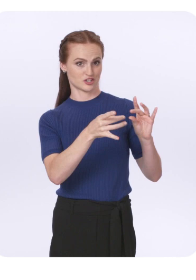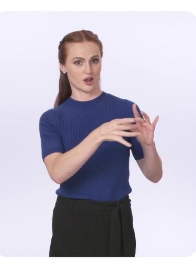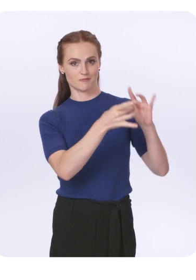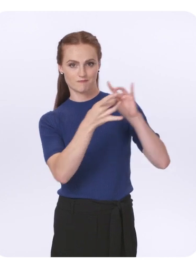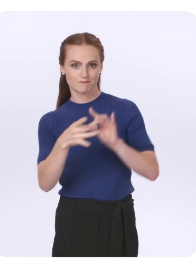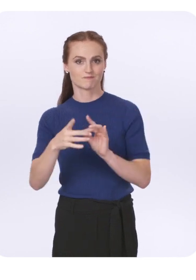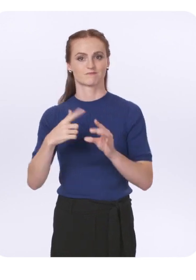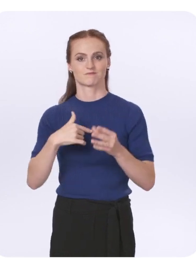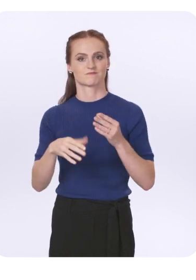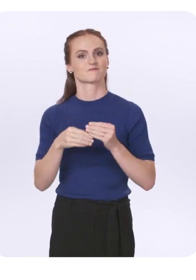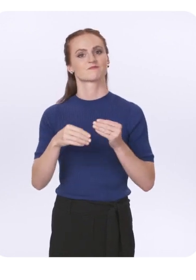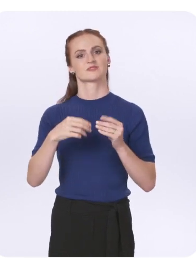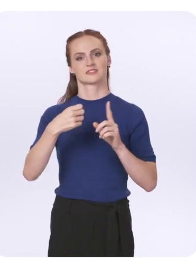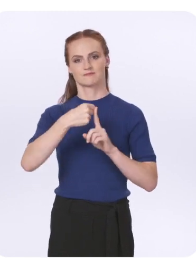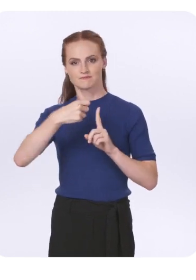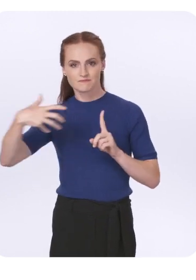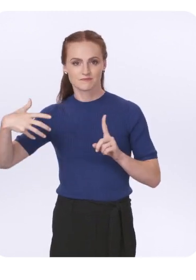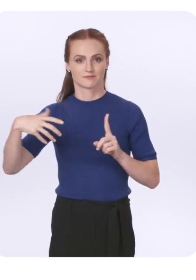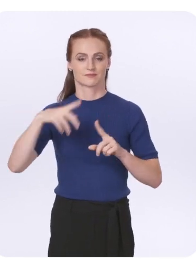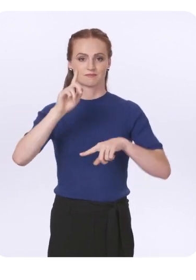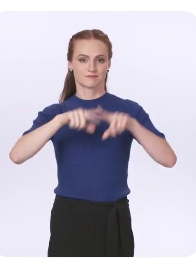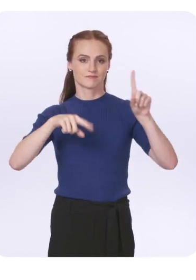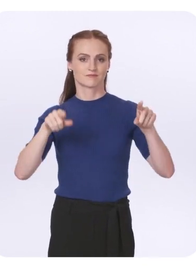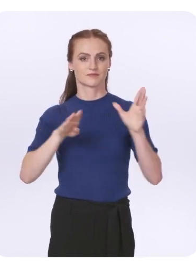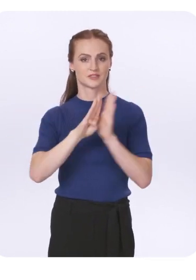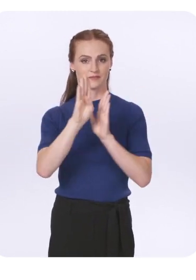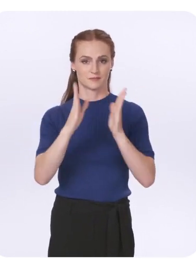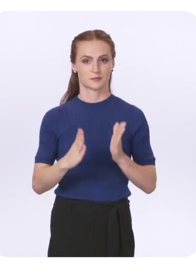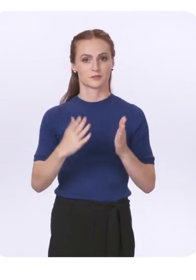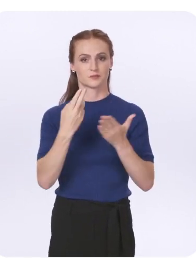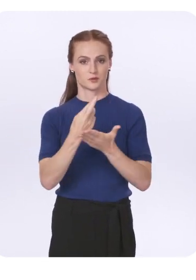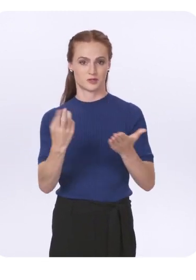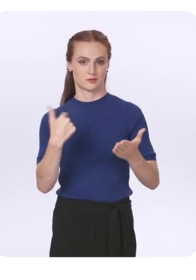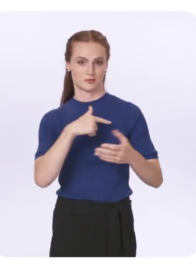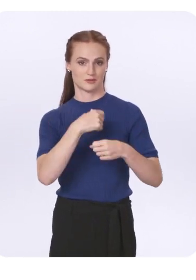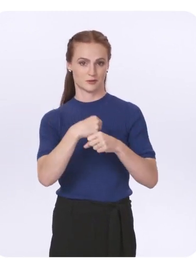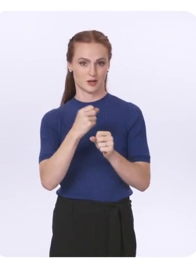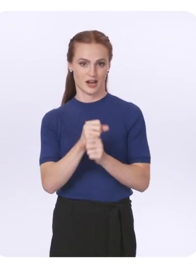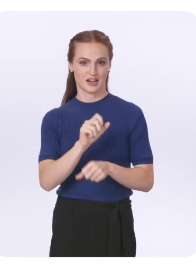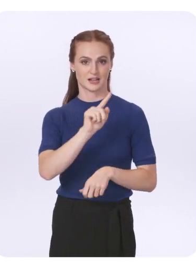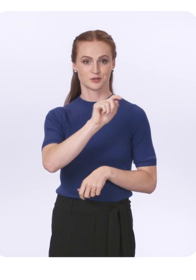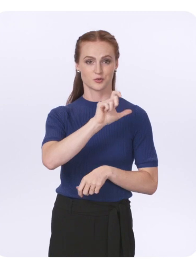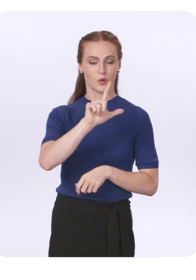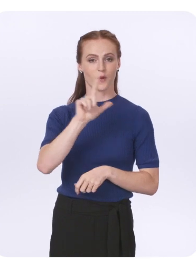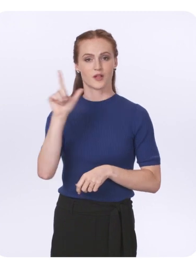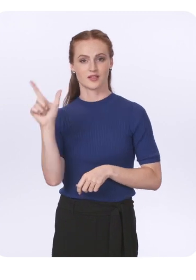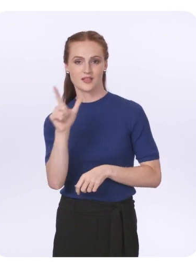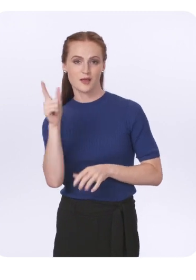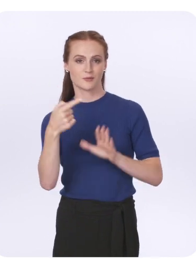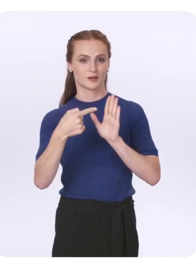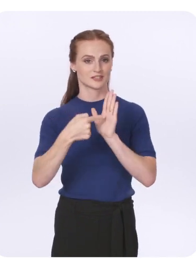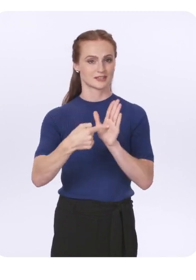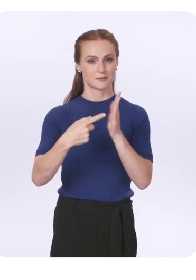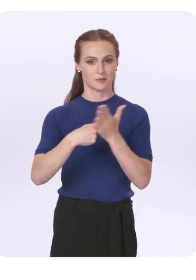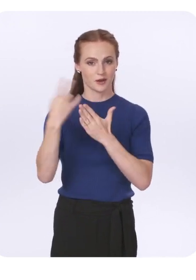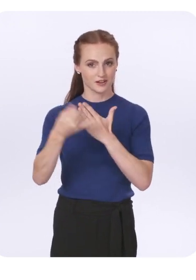Tools, libraries, and sample projects all aimed to enhance your WebXR mixed reality creations.